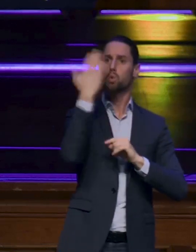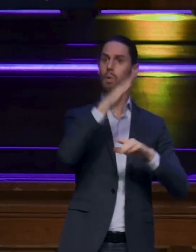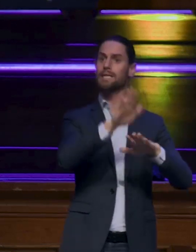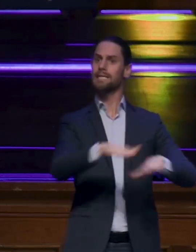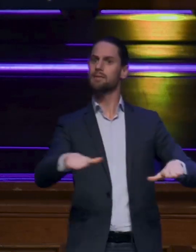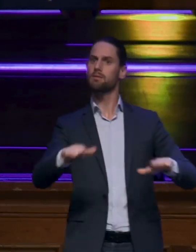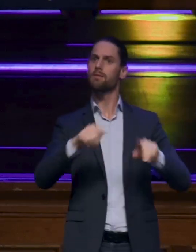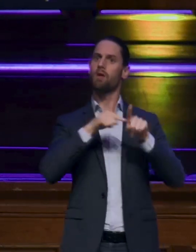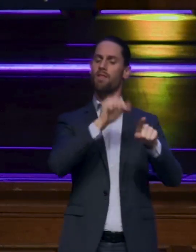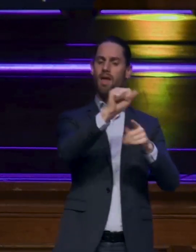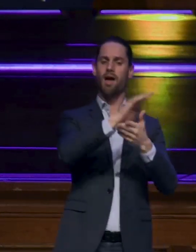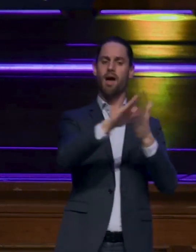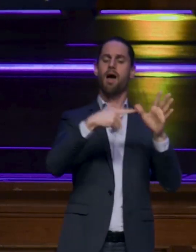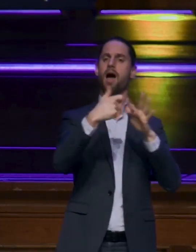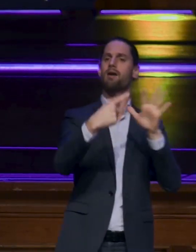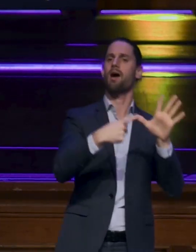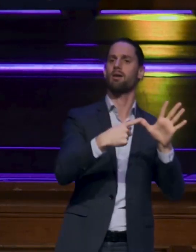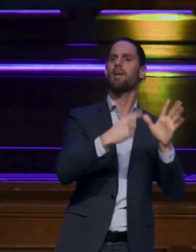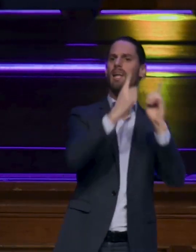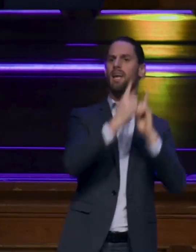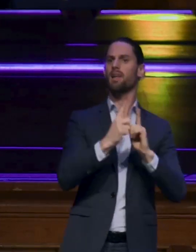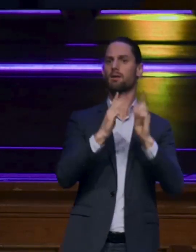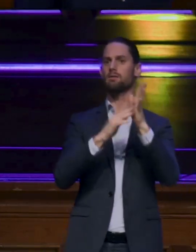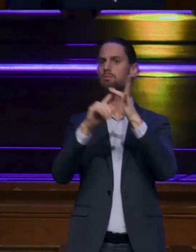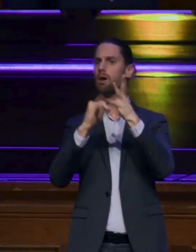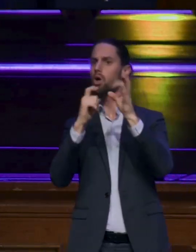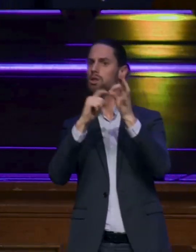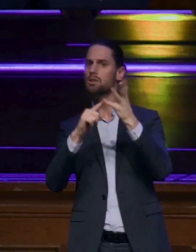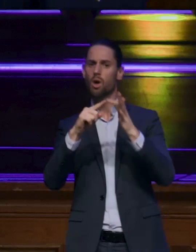synagogue Maori kids and then white kids and then other kids and they were all in